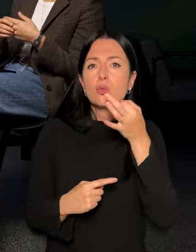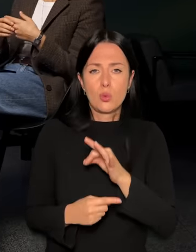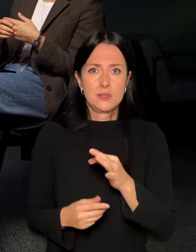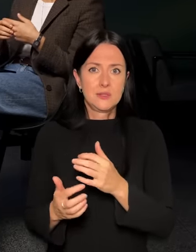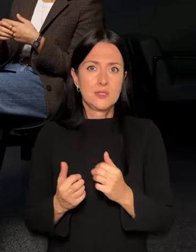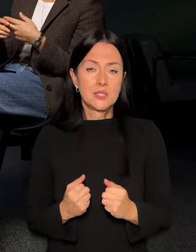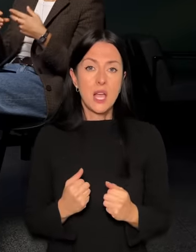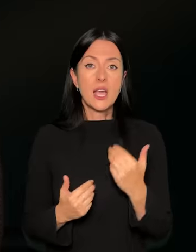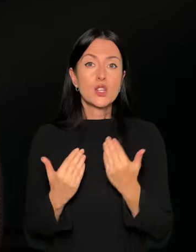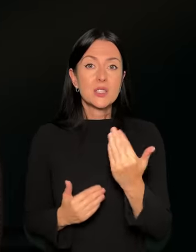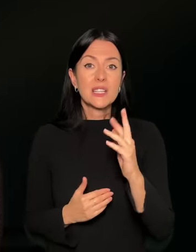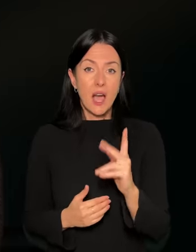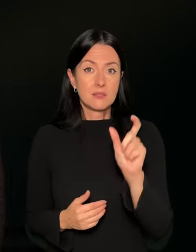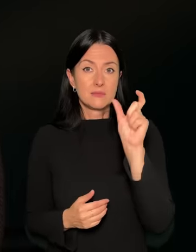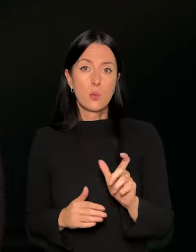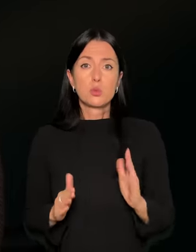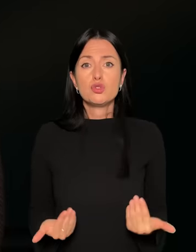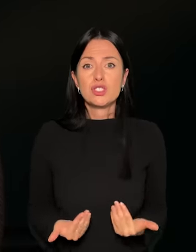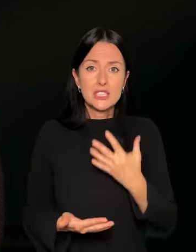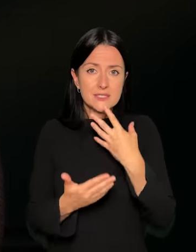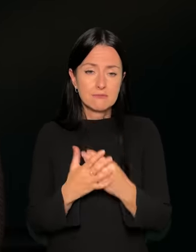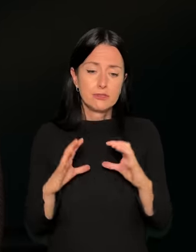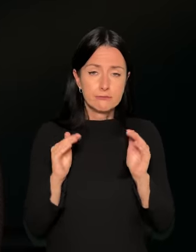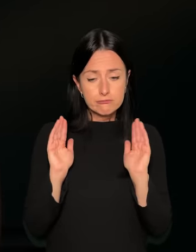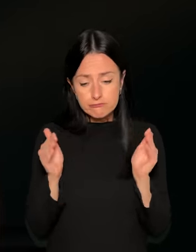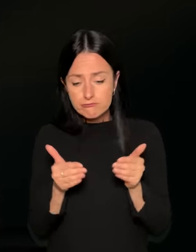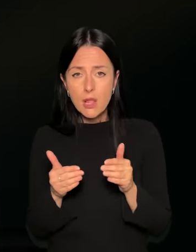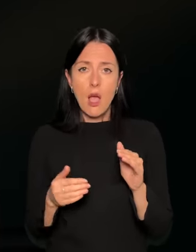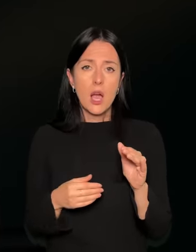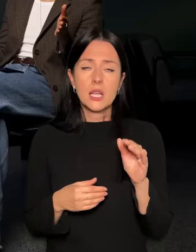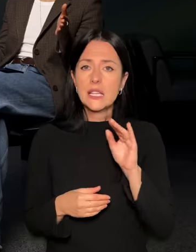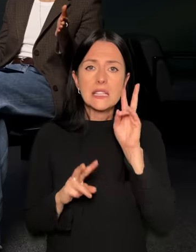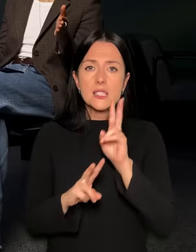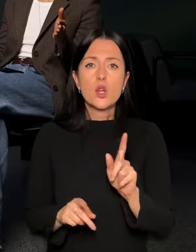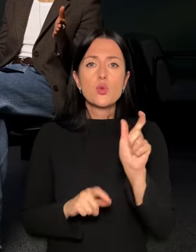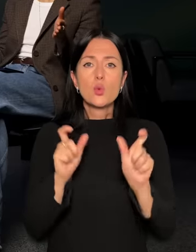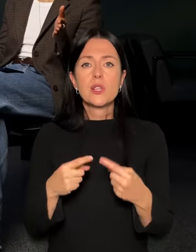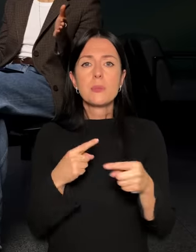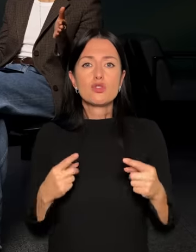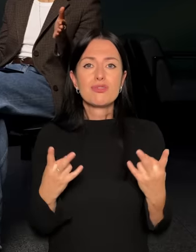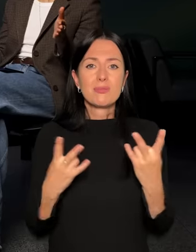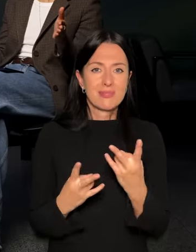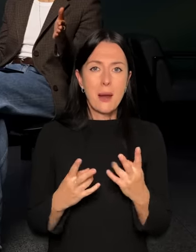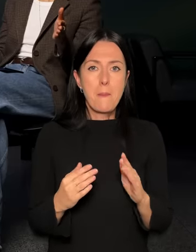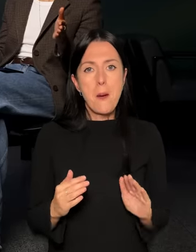Because if, as an individual, you live in your own world and don't know that other people need ramps